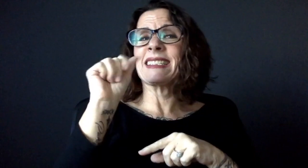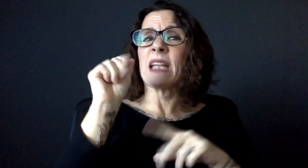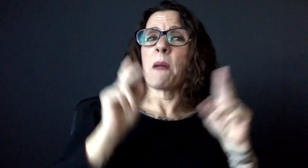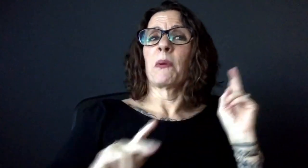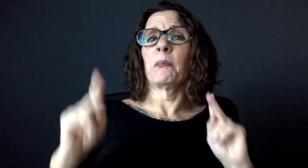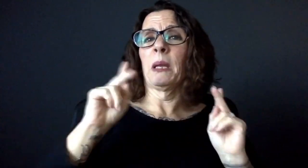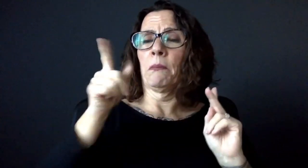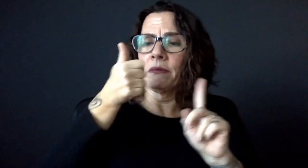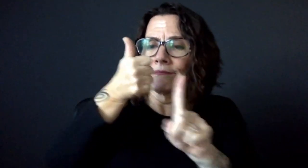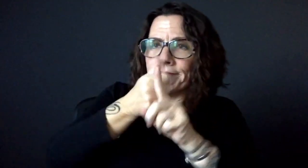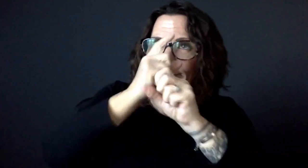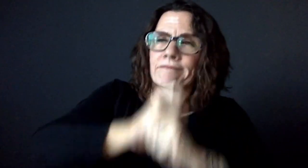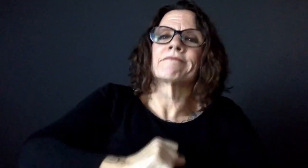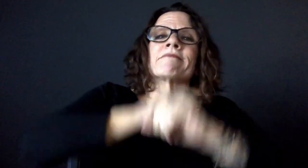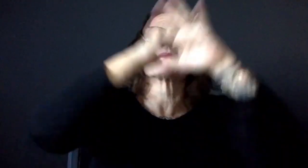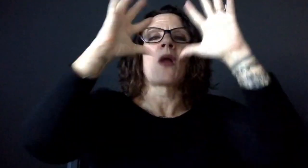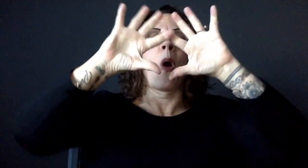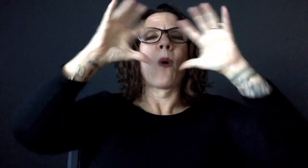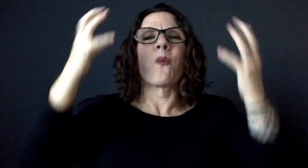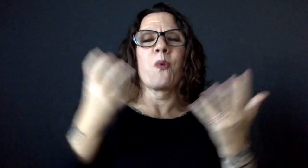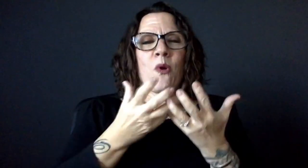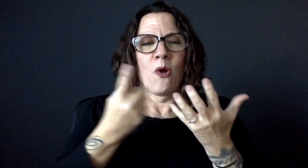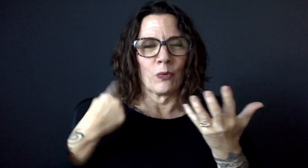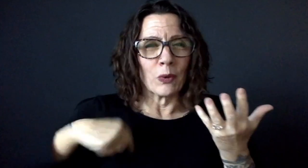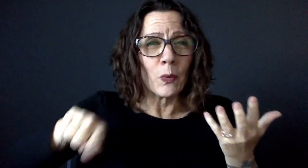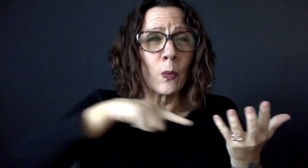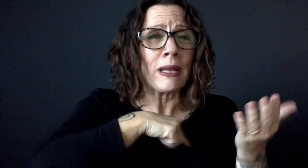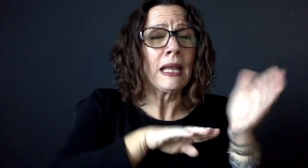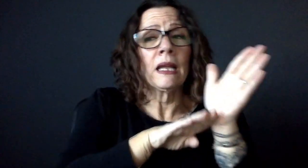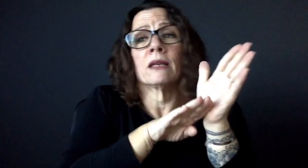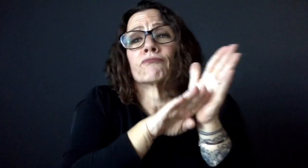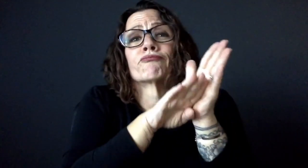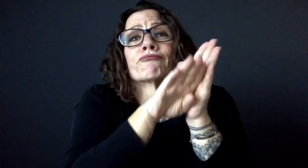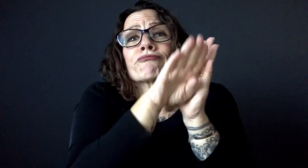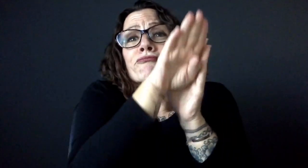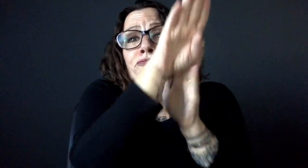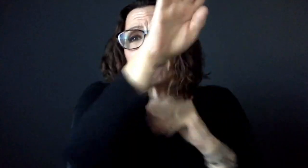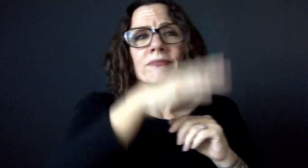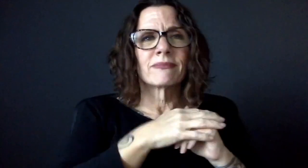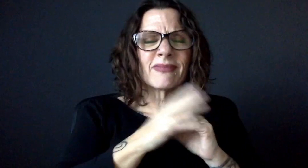been disabled people visioning a world where we flourish,